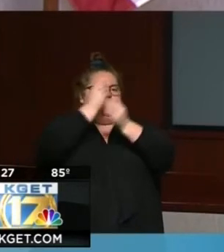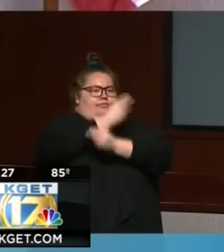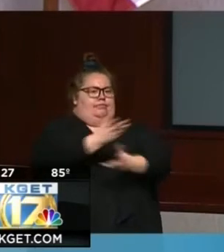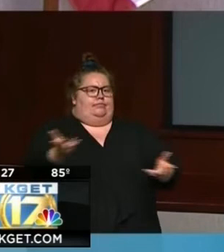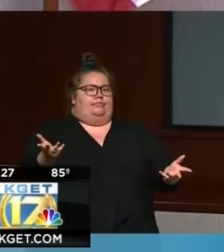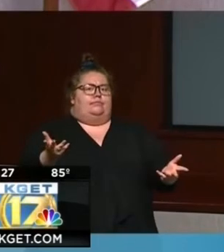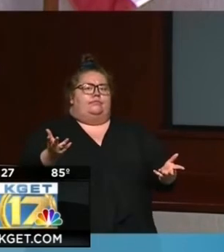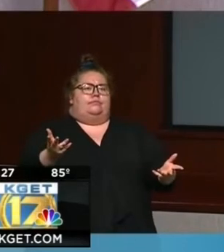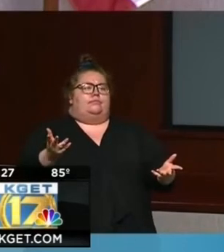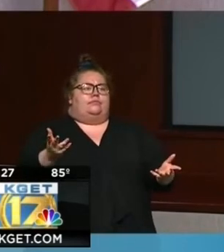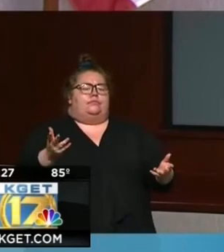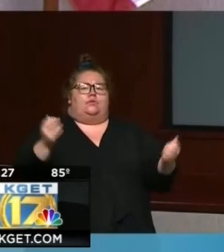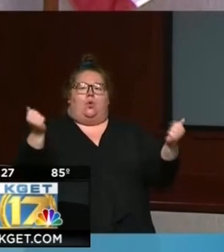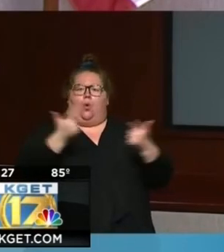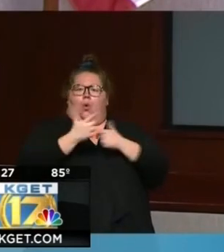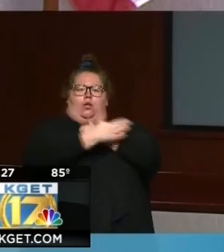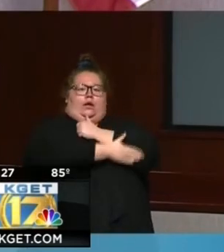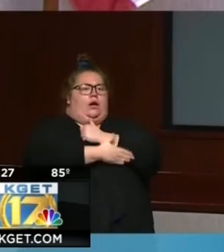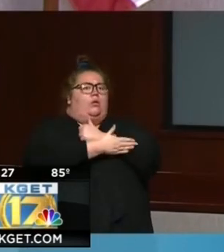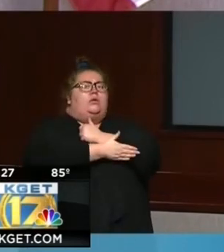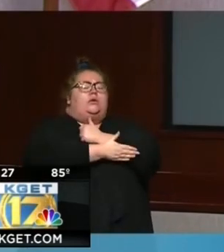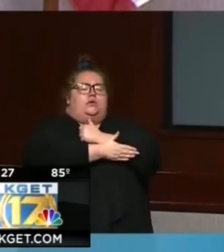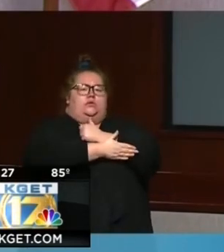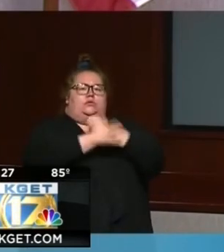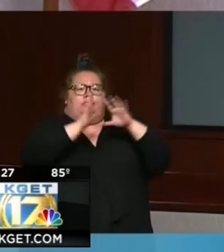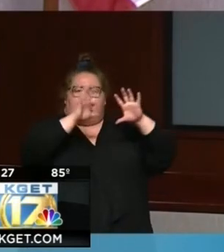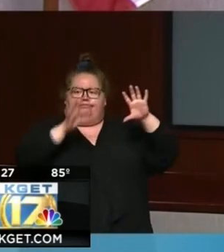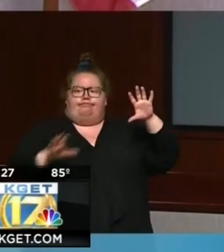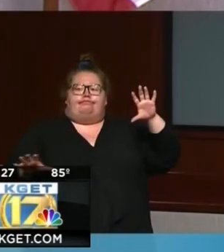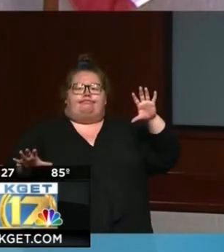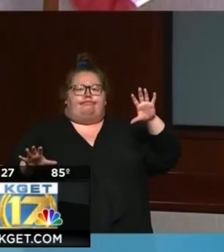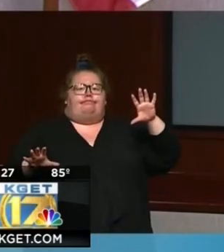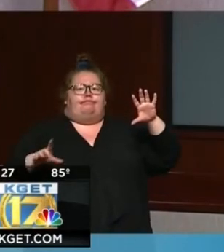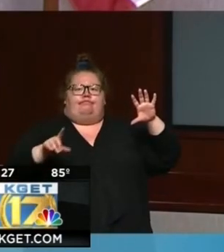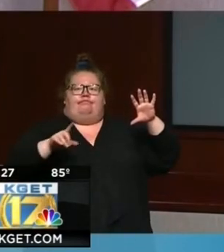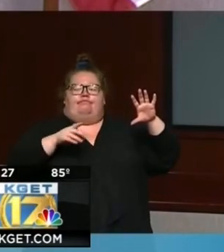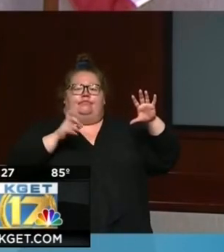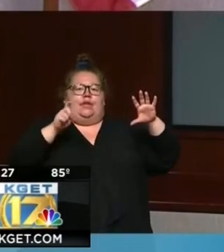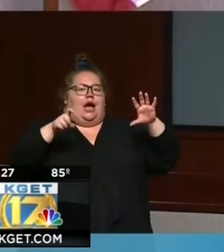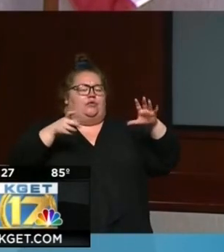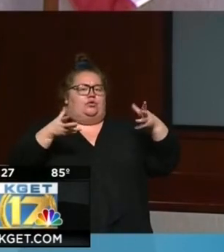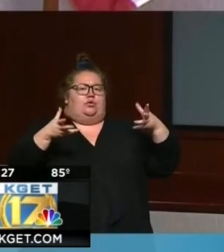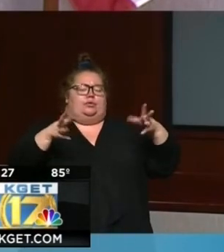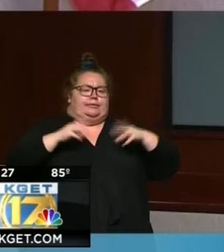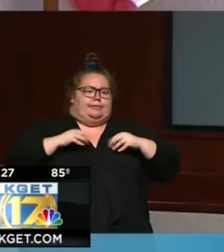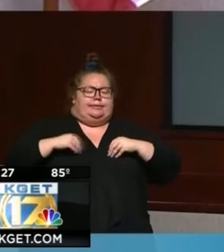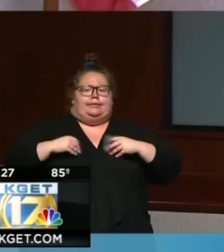AND I THINK THAT THE AND I THINK THAT THE COUNTY IN GOOD MEASURE IS DOING A GOOD JOB. TO REINFORCE COUNTIES UP AND